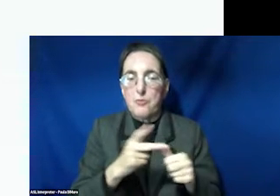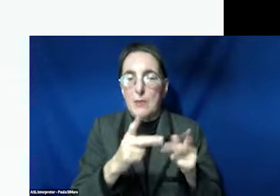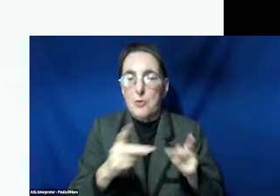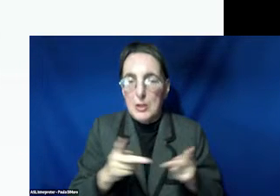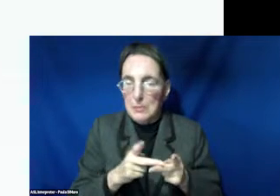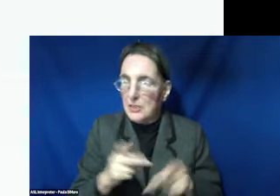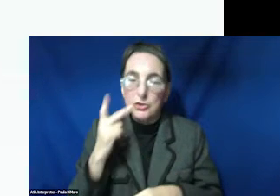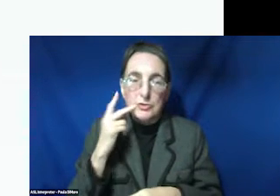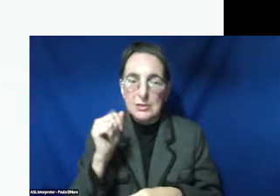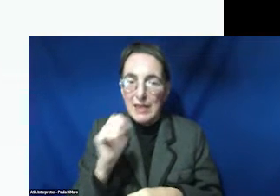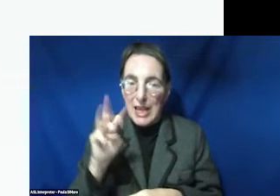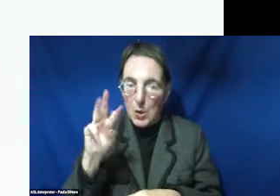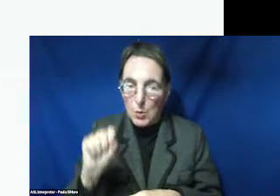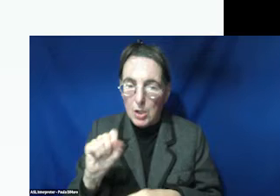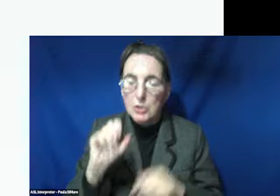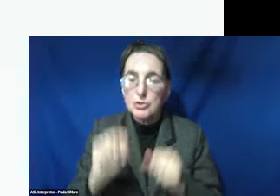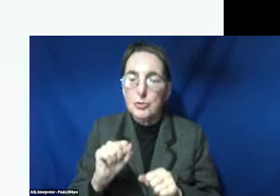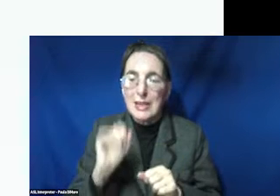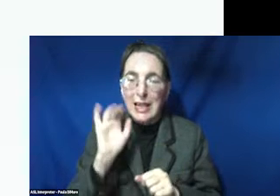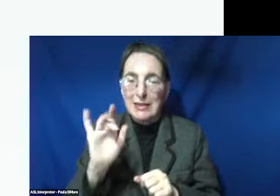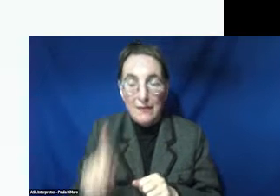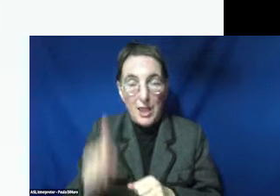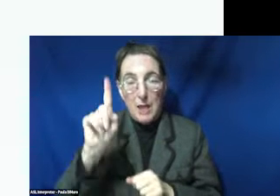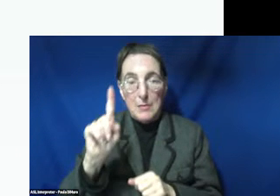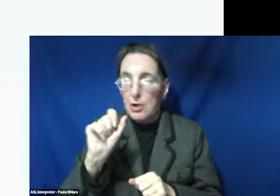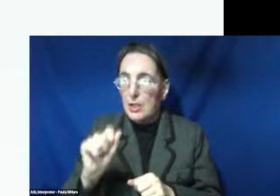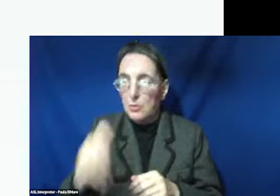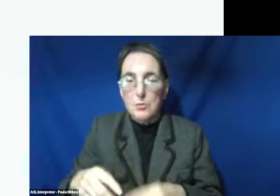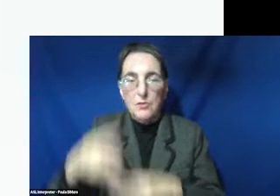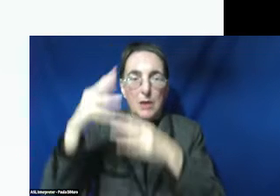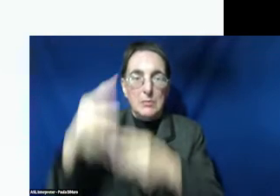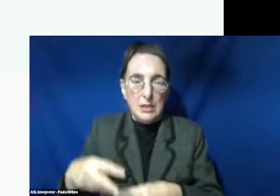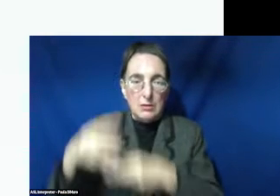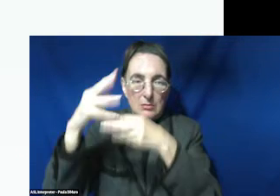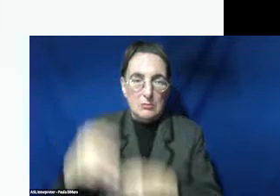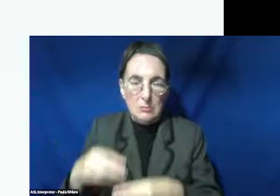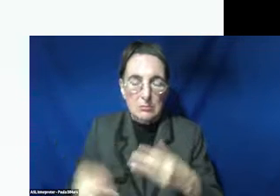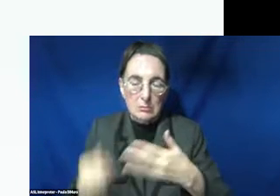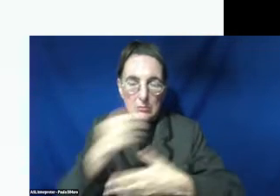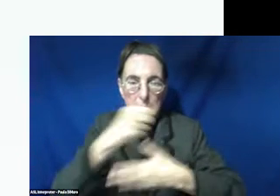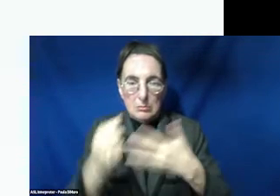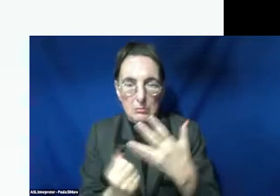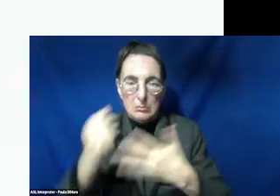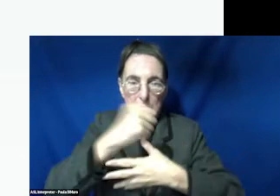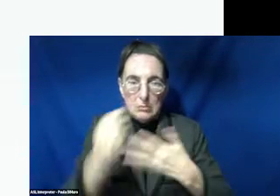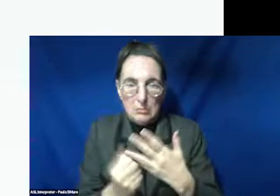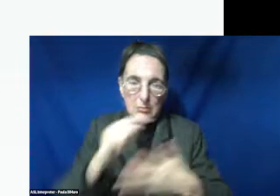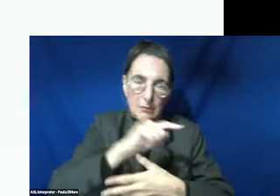You can click on the up arrow. And it will move this up and down in priority. But notice in Step Number 2 there's no up arrow.